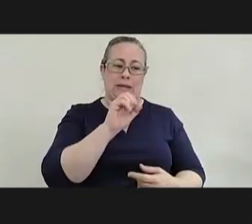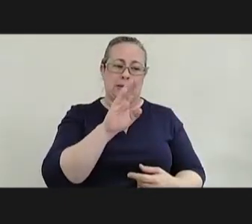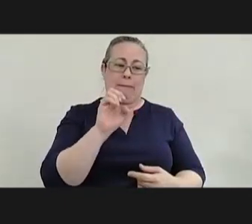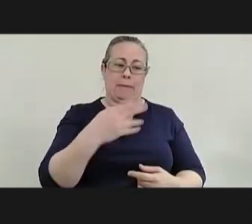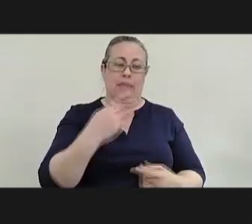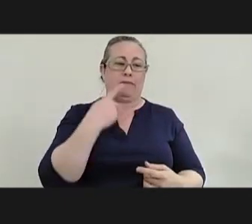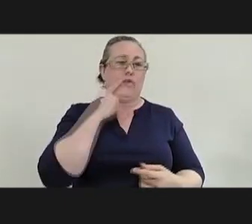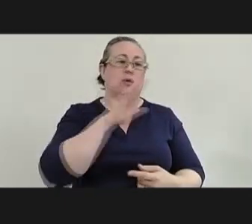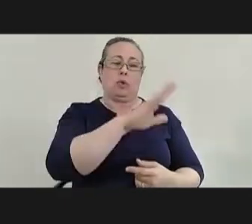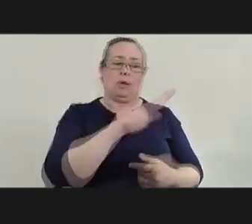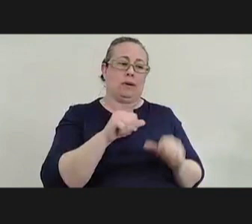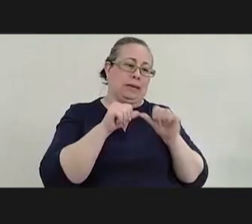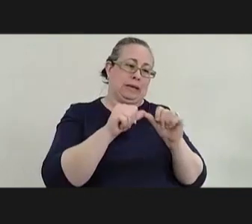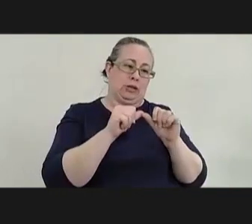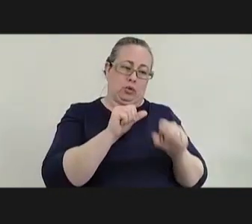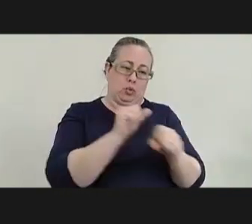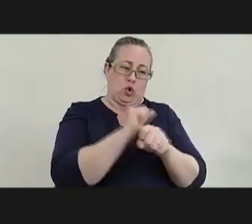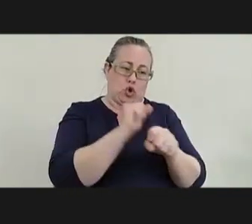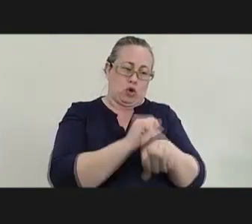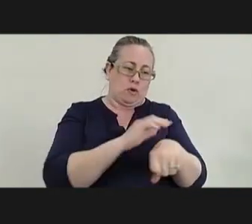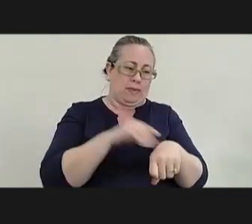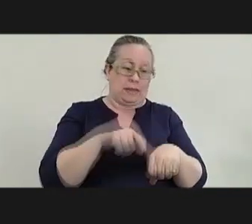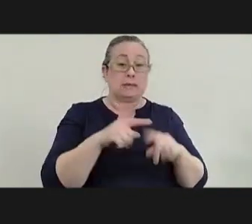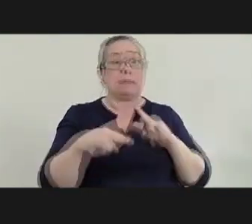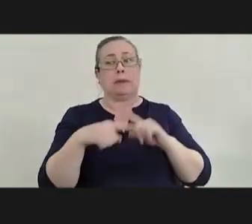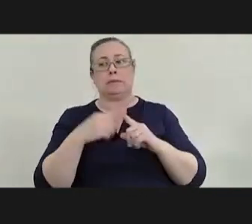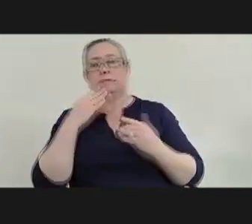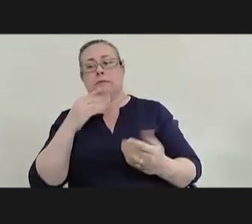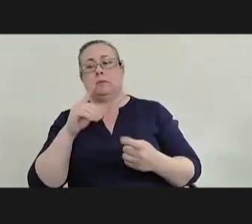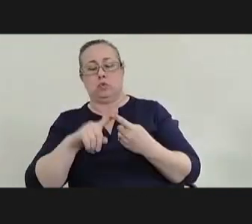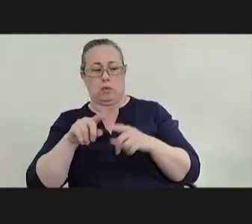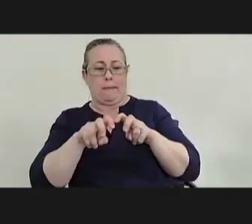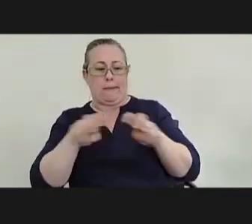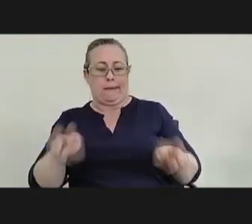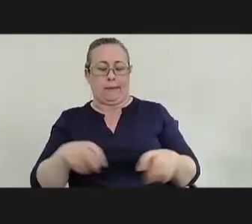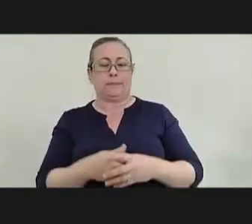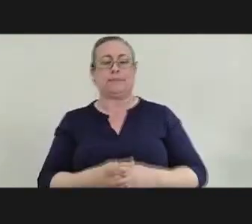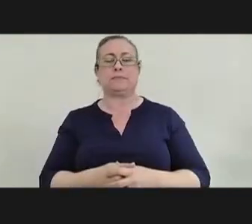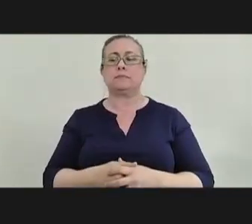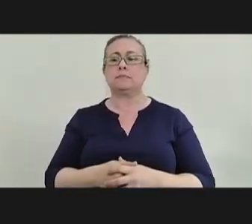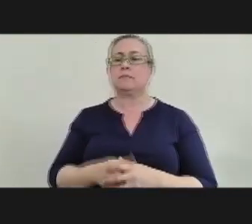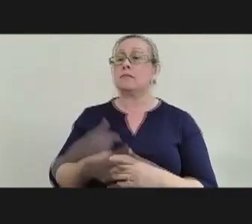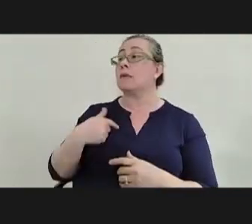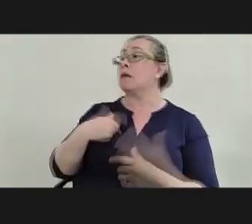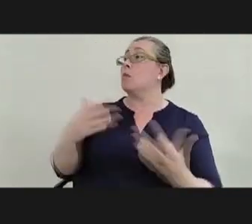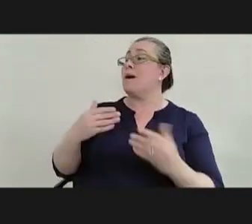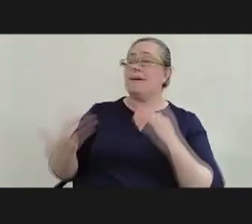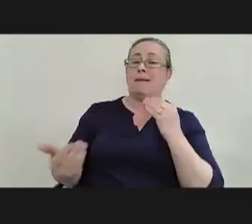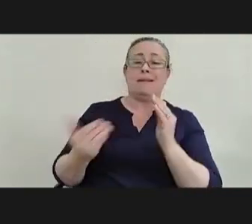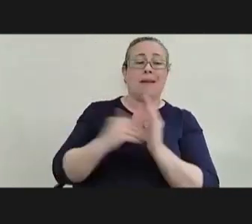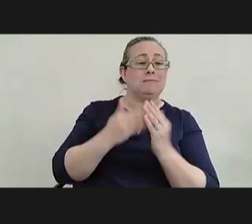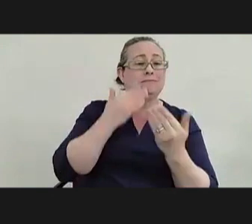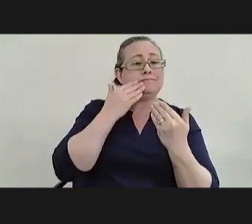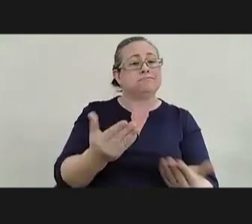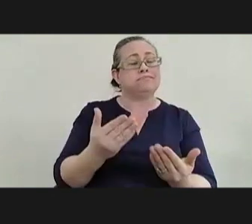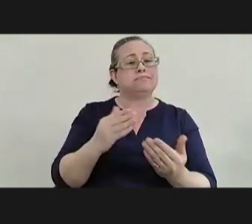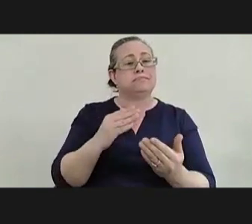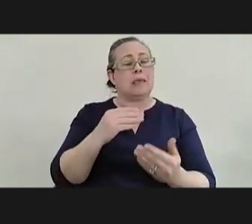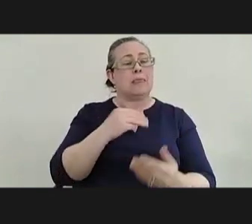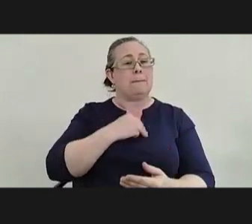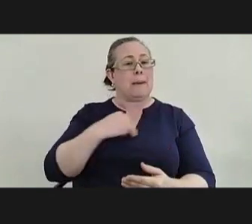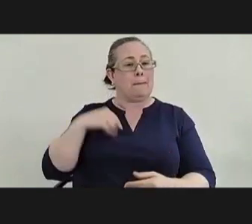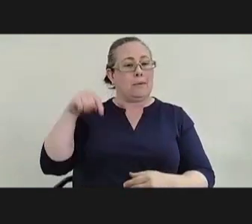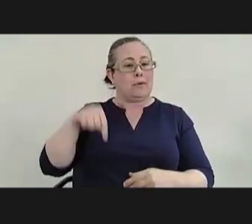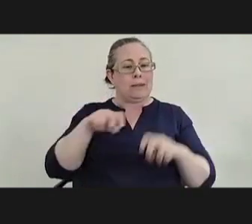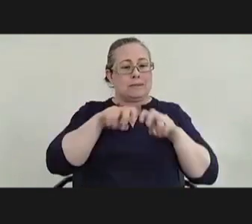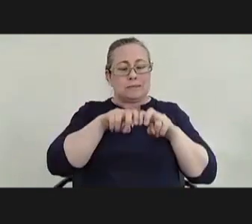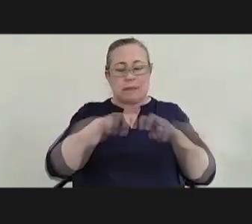Robert Hopkins: I want to, again, thank all the members of this panel. You know, we all recognize